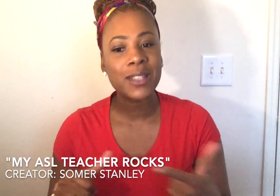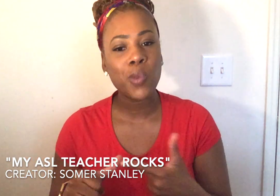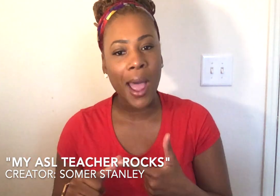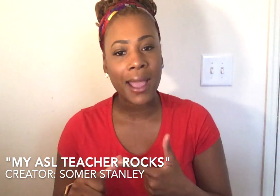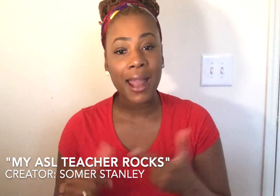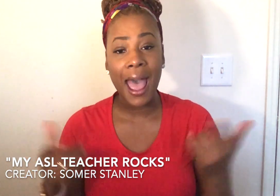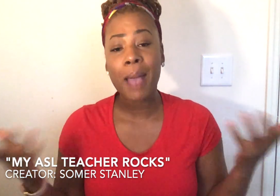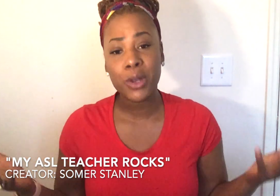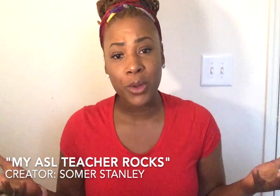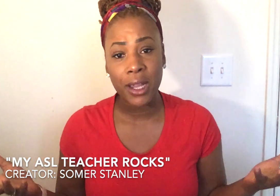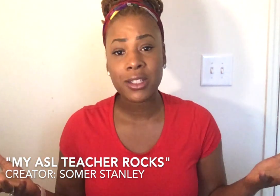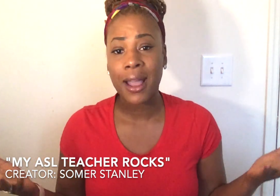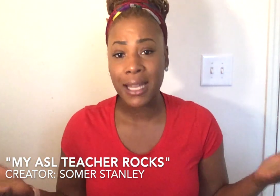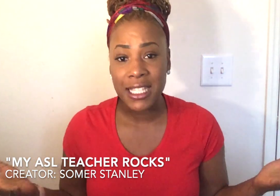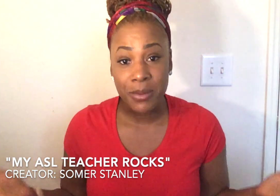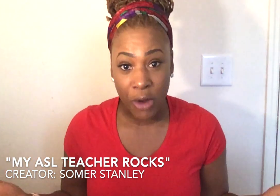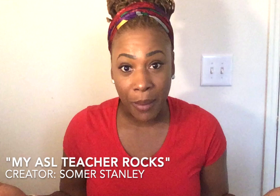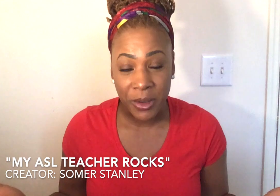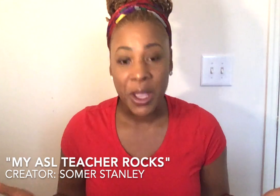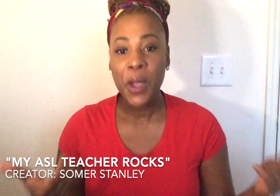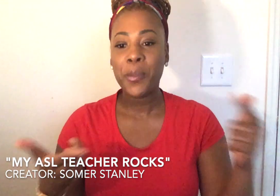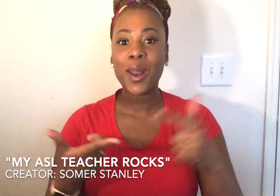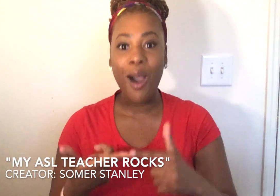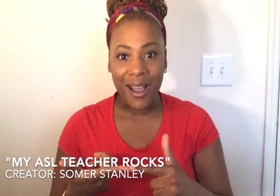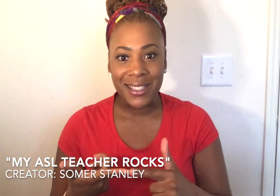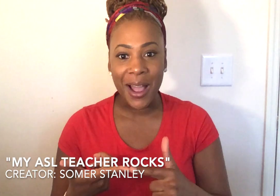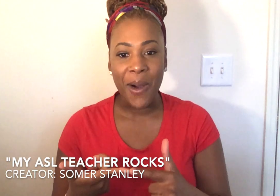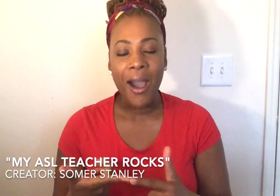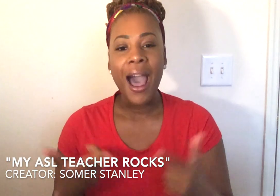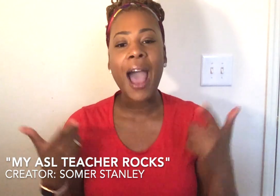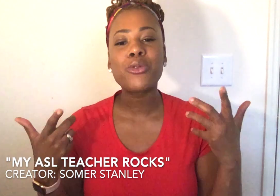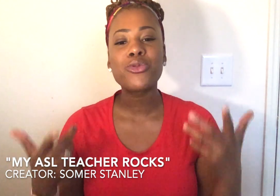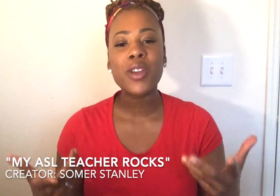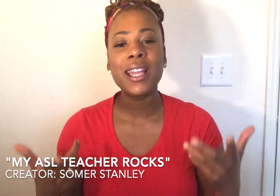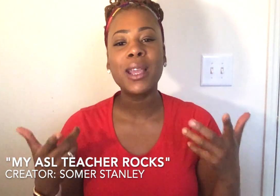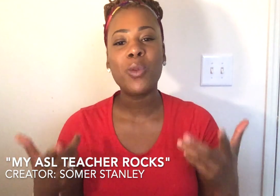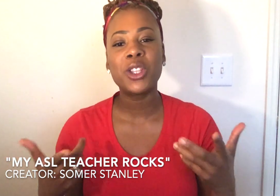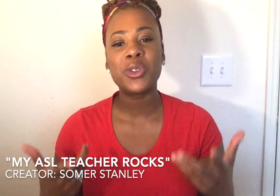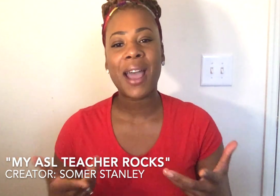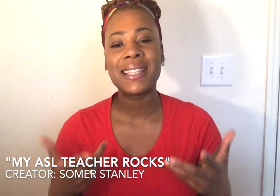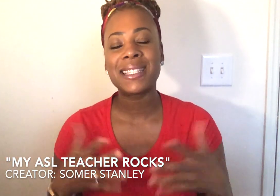well I'm new here so I need subscribers but also I really want you guys to stay